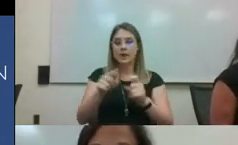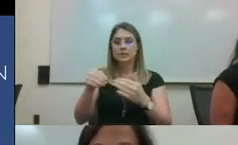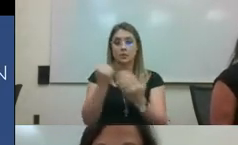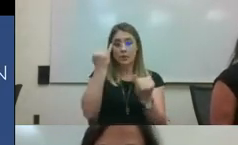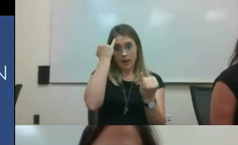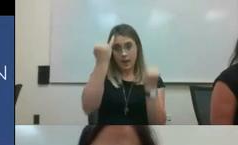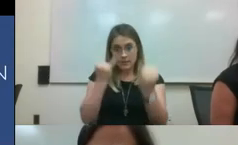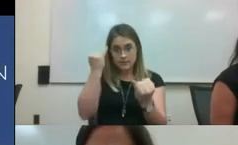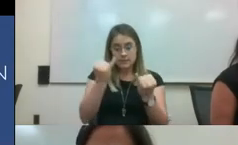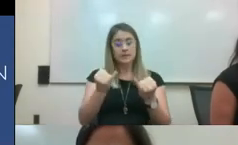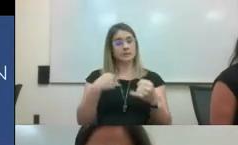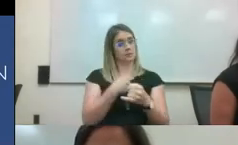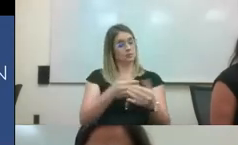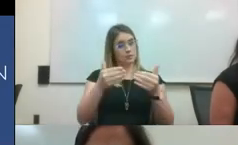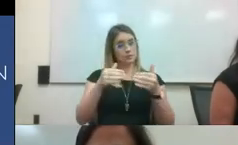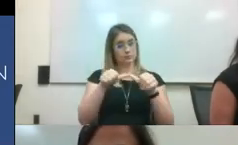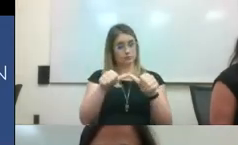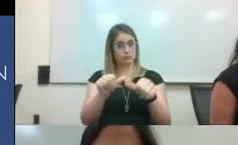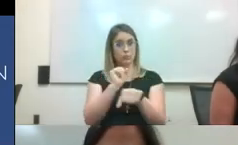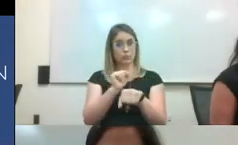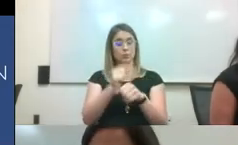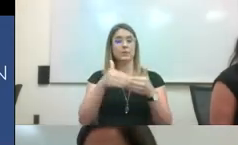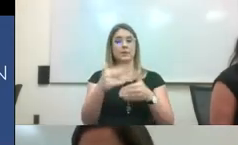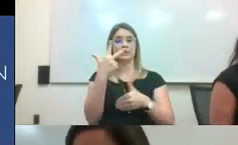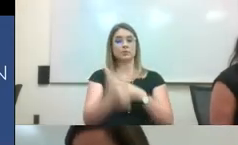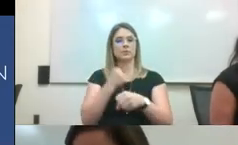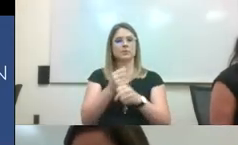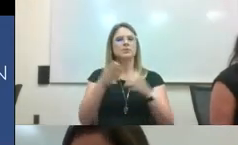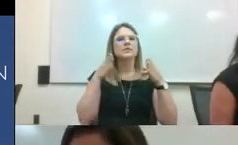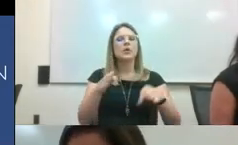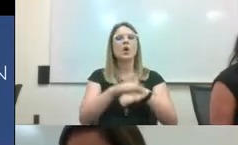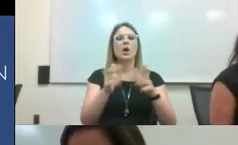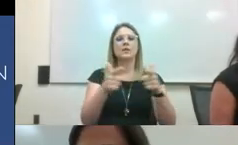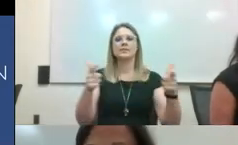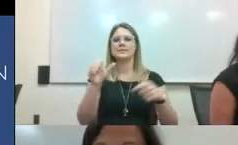and as we continue to move forward over the next three years we're really be focusing on scaling what works.